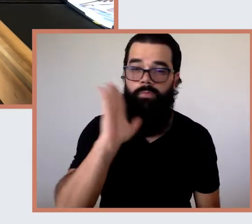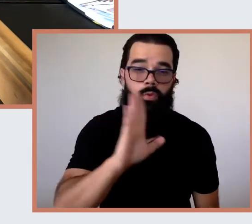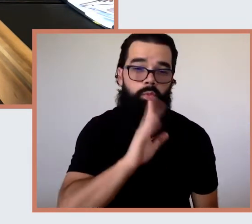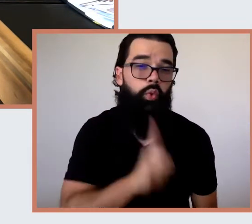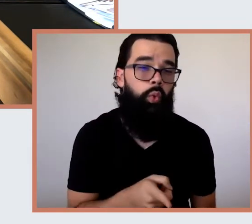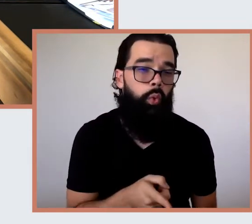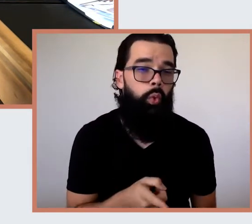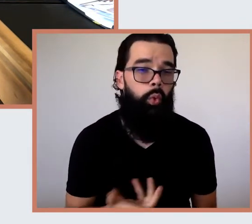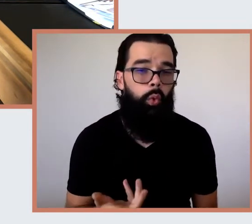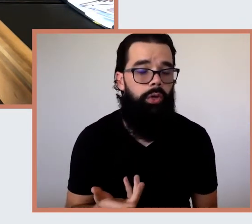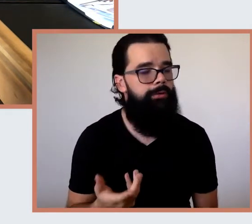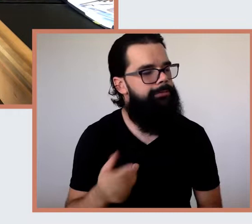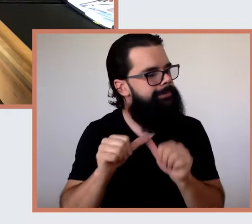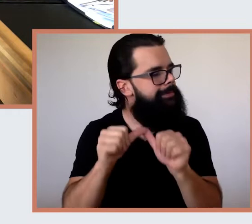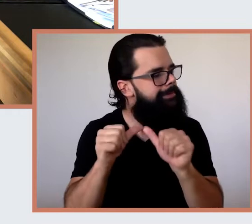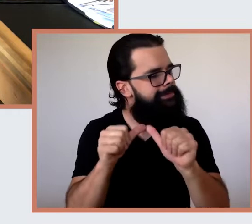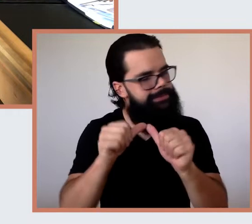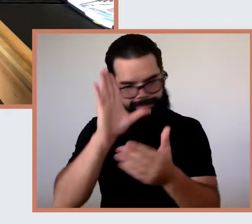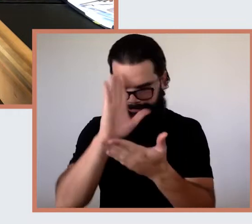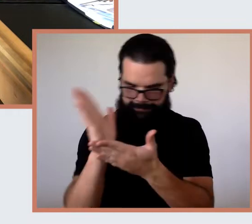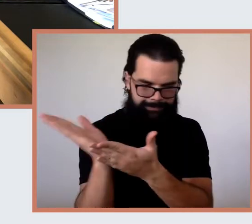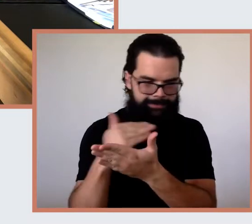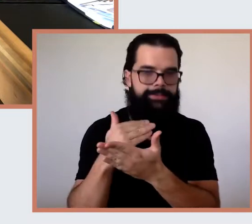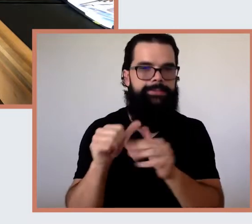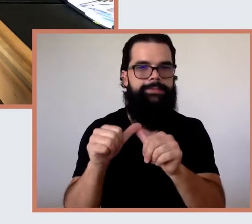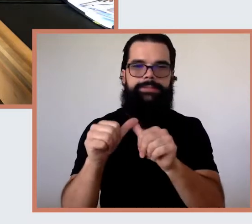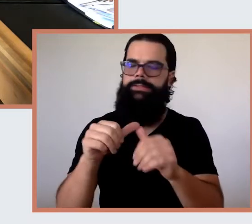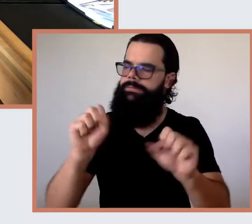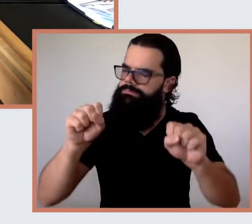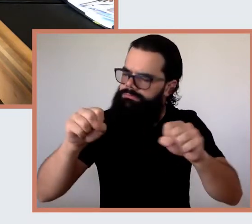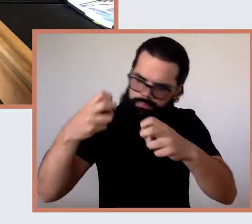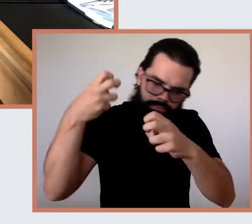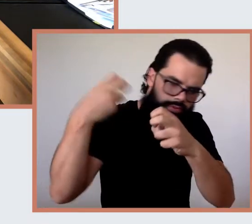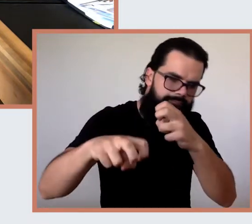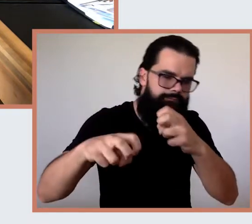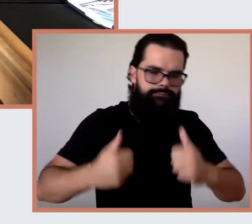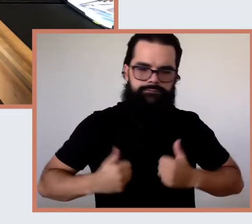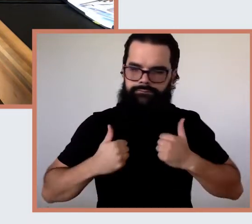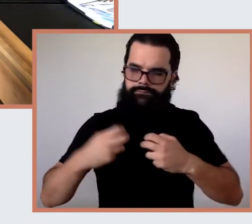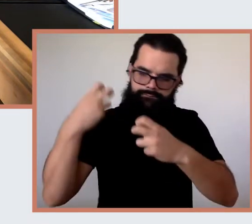which is kind of true. Look, we know how hard this business can be,